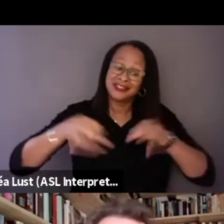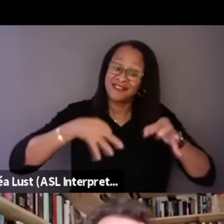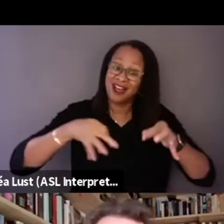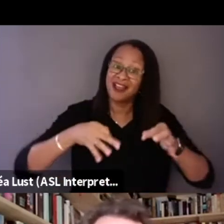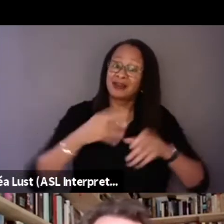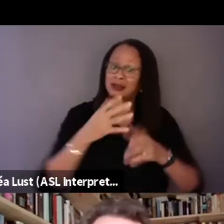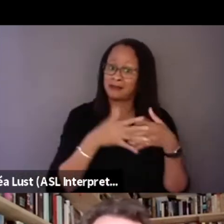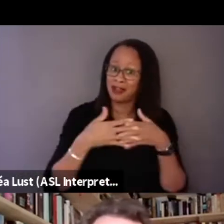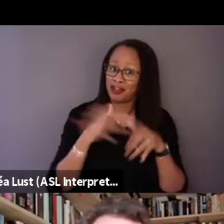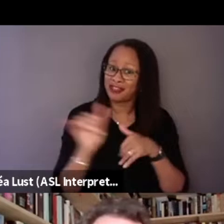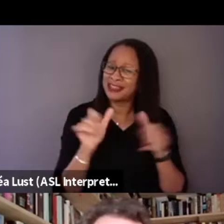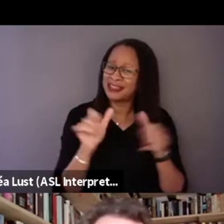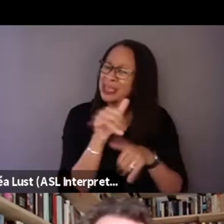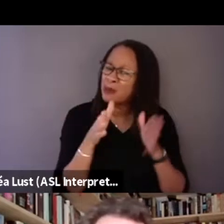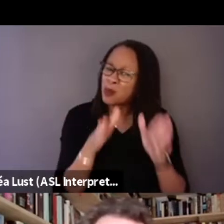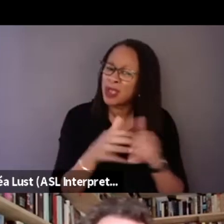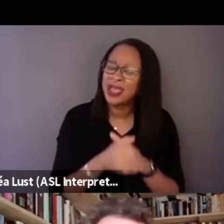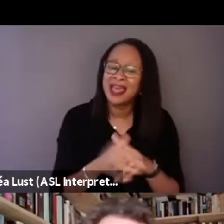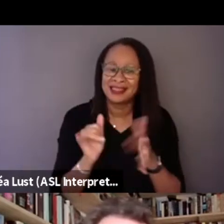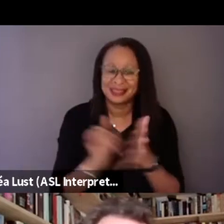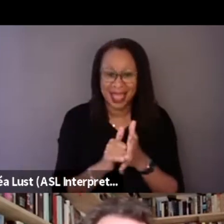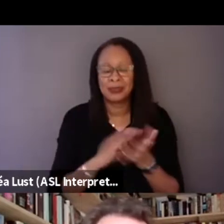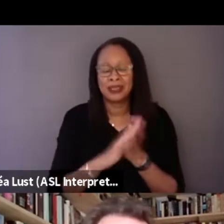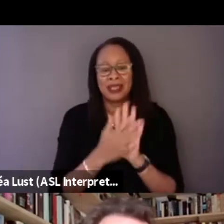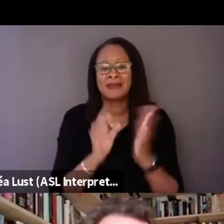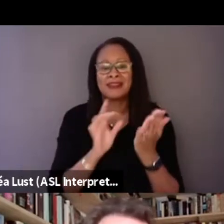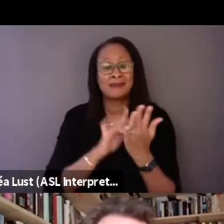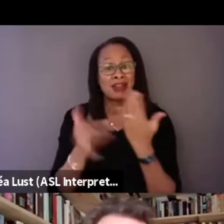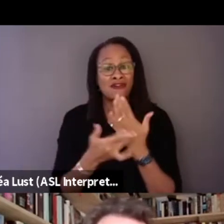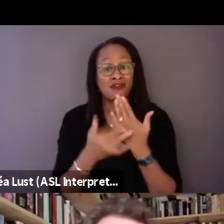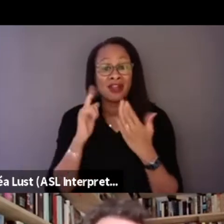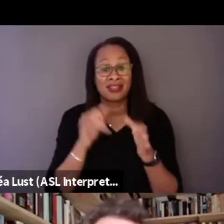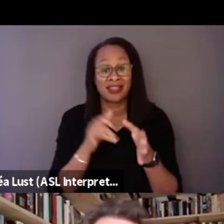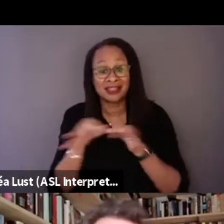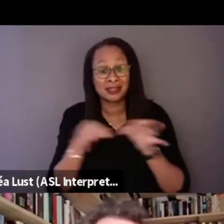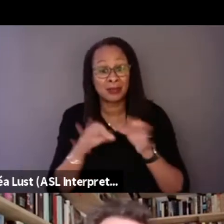And so that was always the thing that we followed was kind of Ady's spirit.